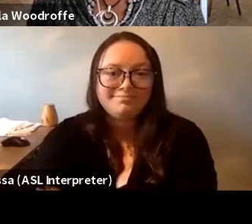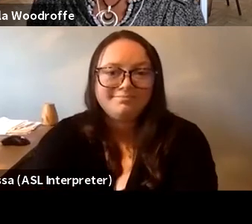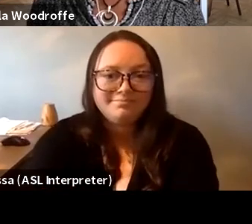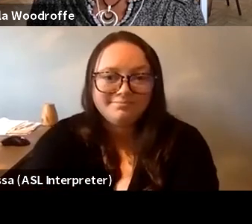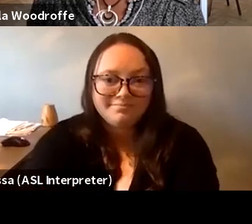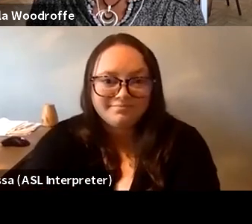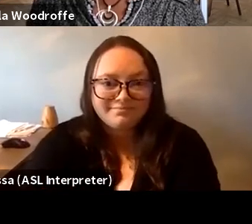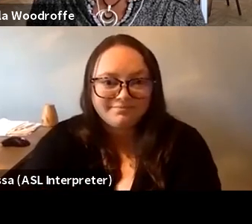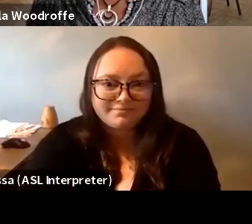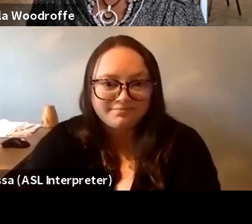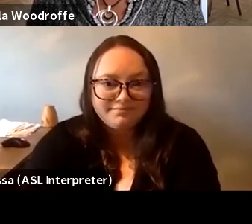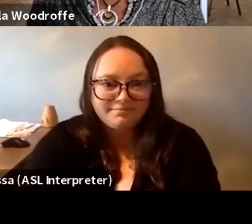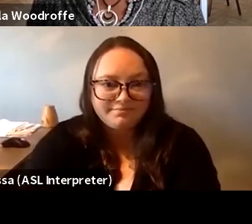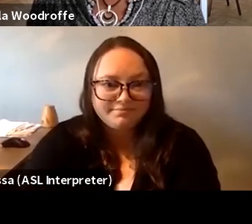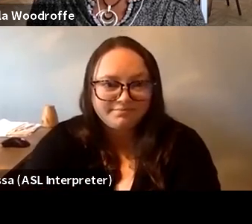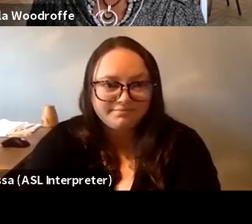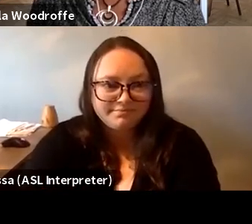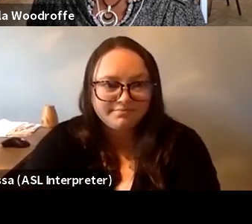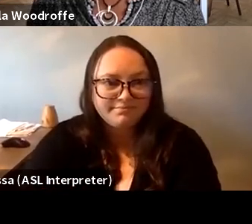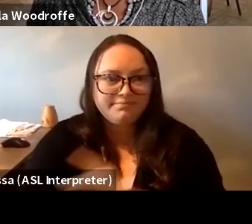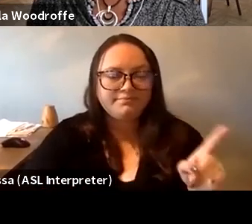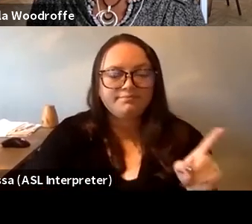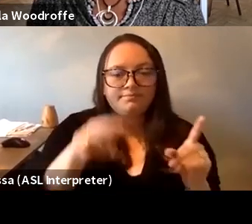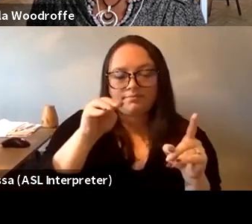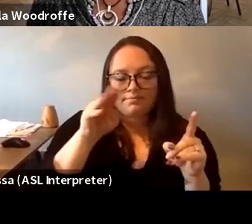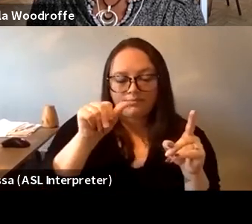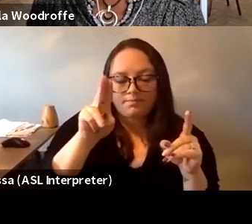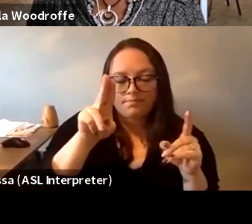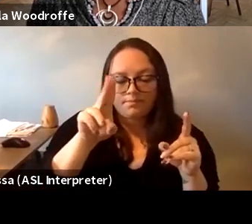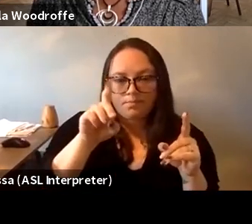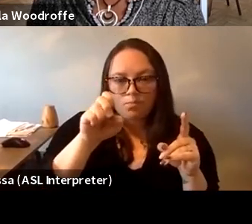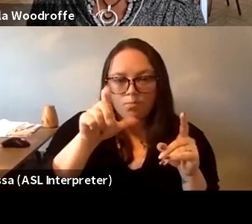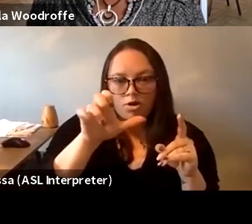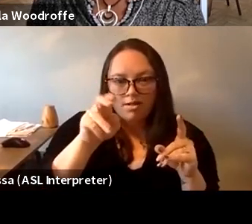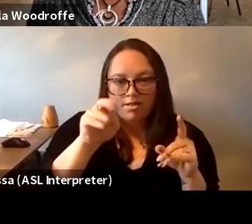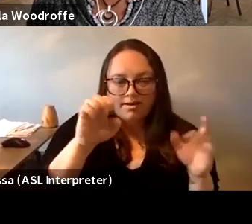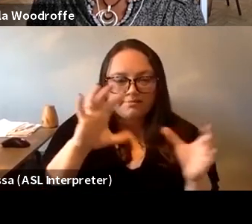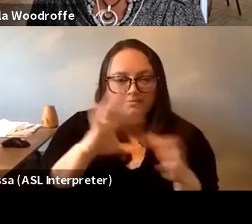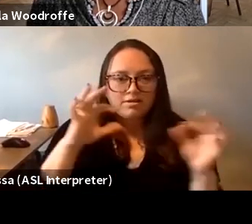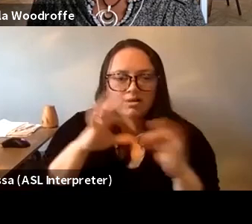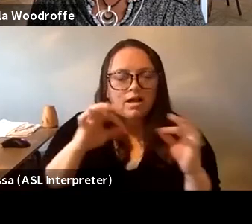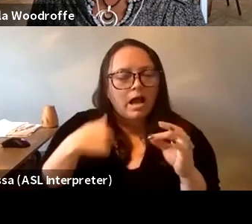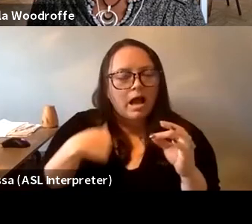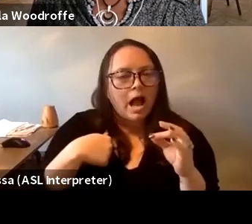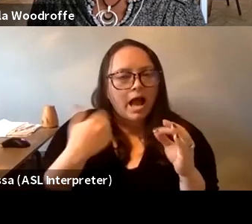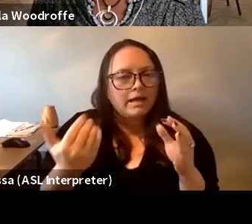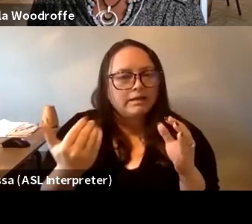I would repeat what Tasheka said. And it says, be the expert in